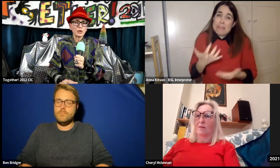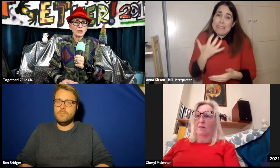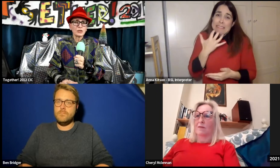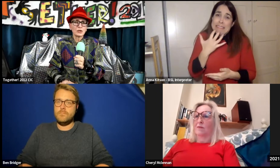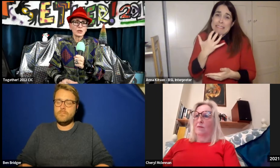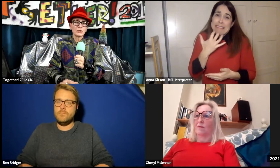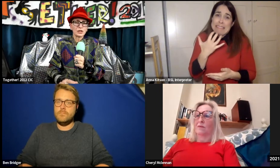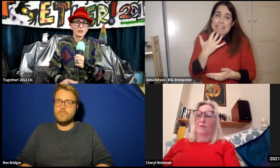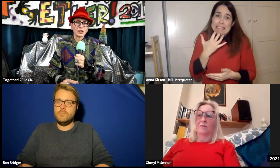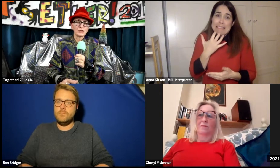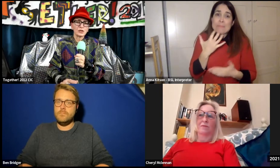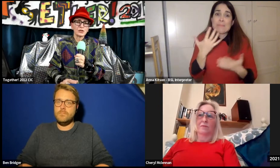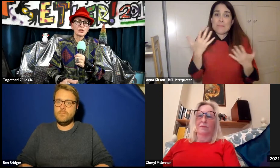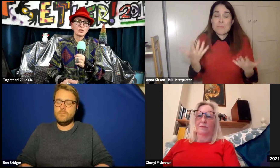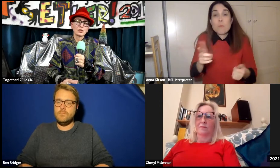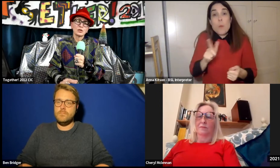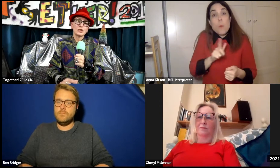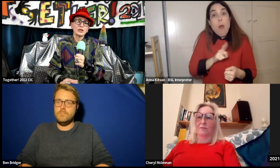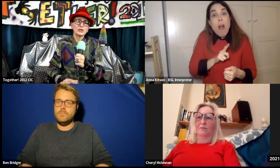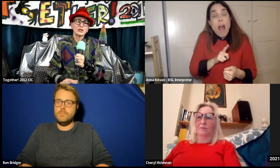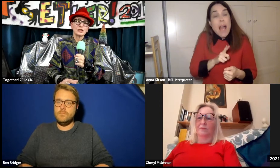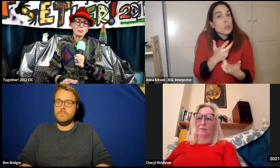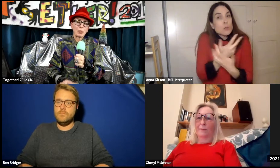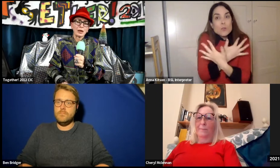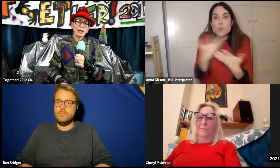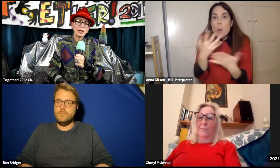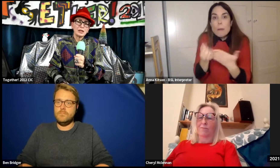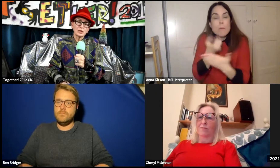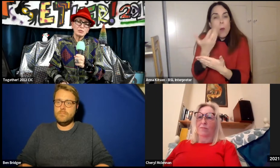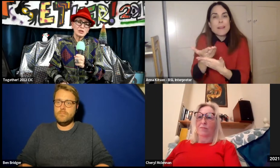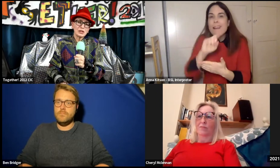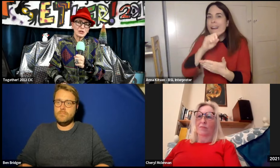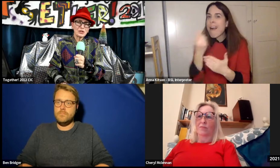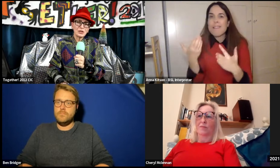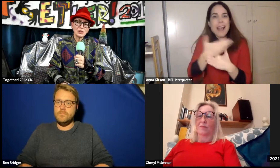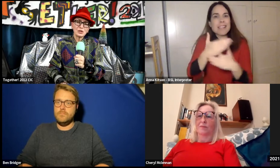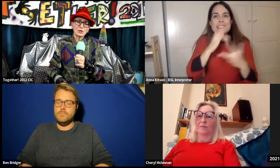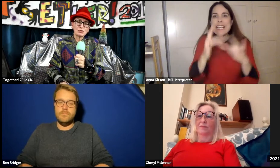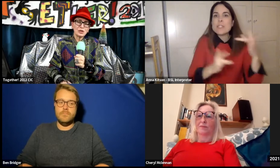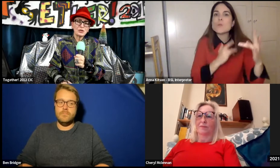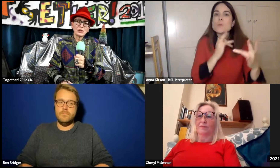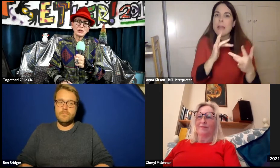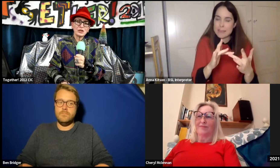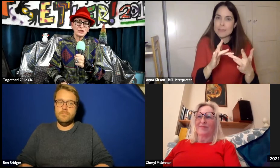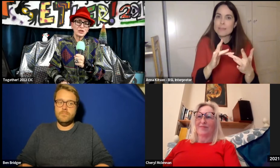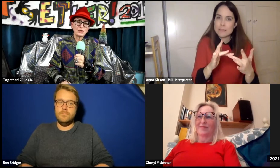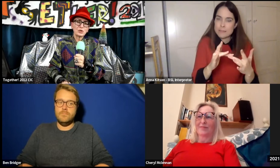poets don't have access to the internet. I'm delighted that recently Cheryl has